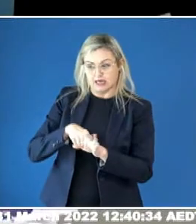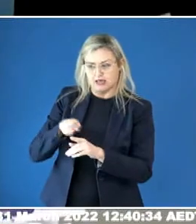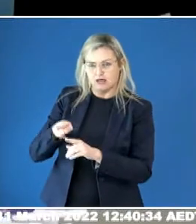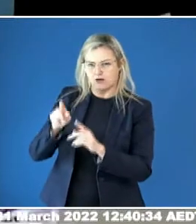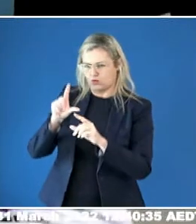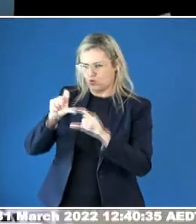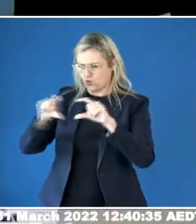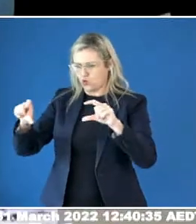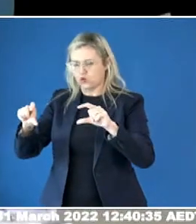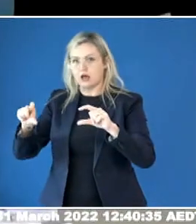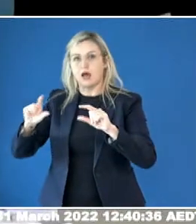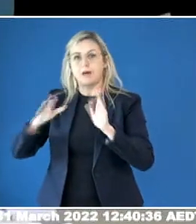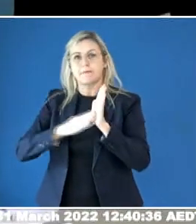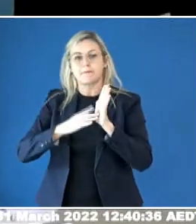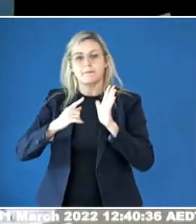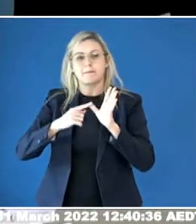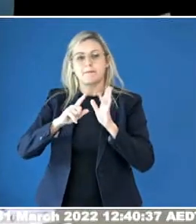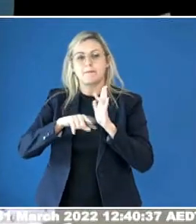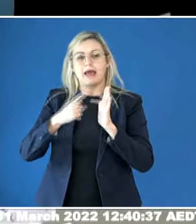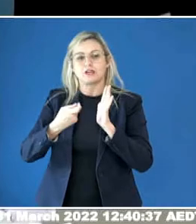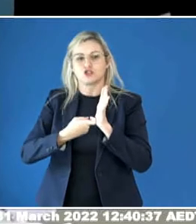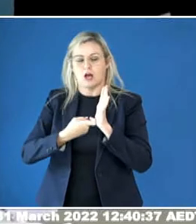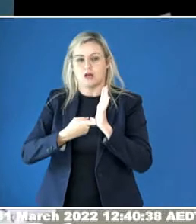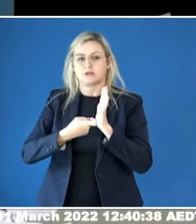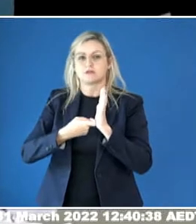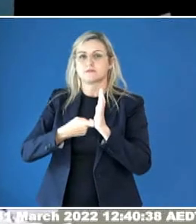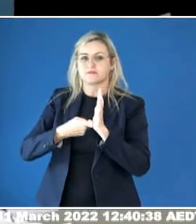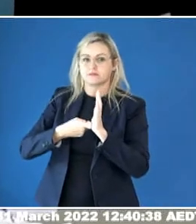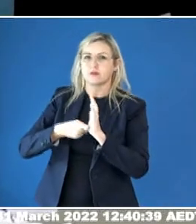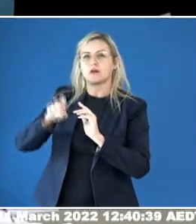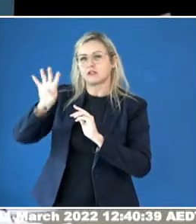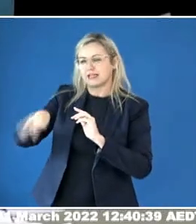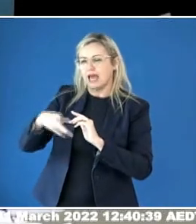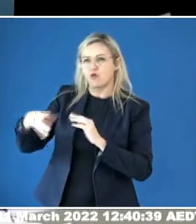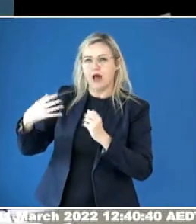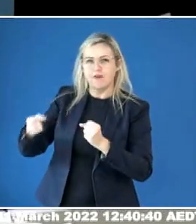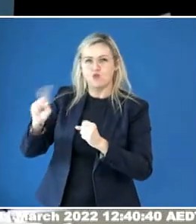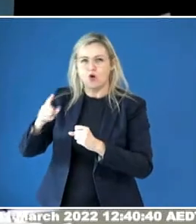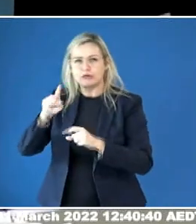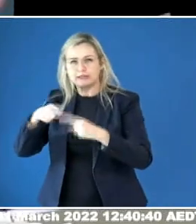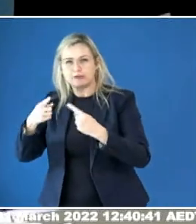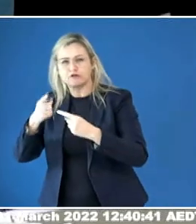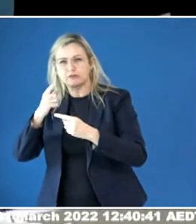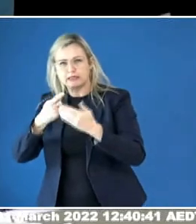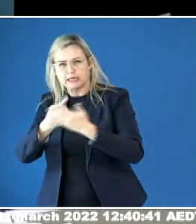And just looking at pages further into the document, I'm not quite sure if I've looked